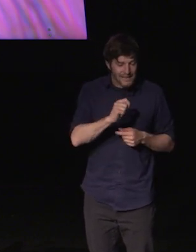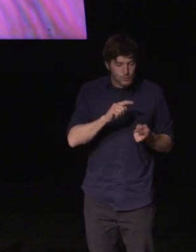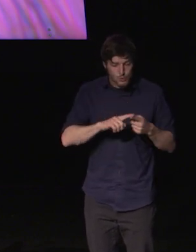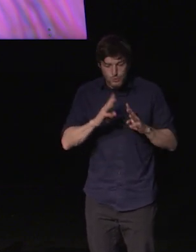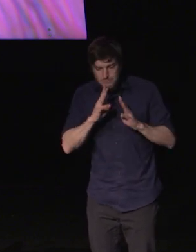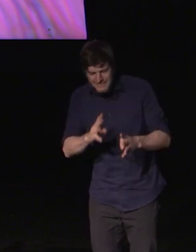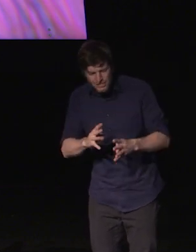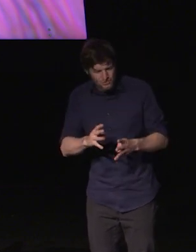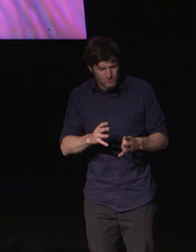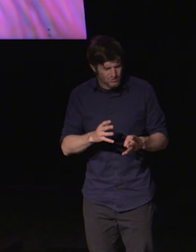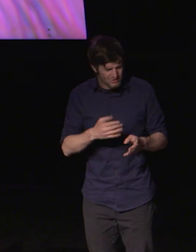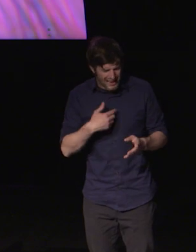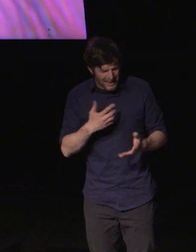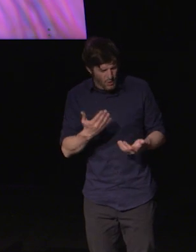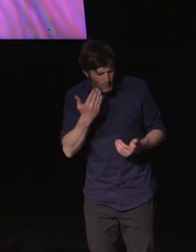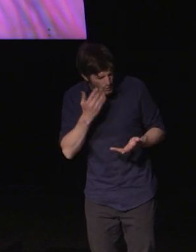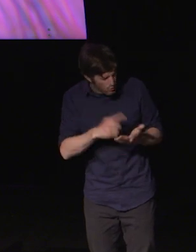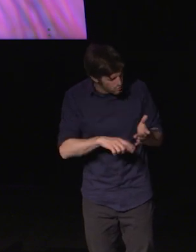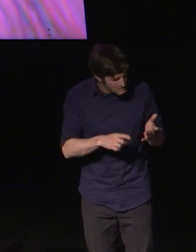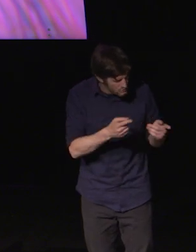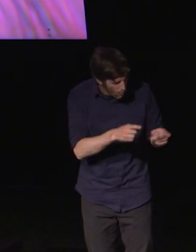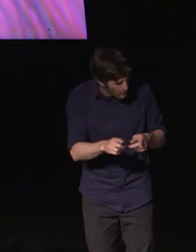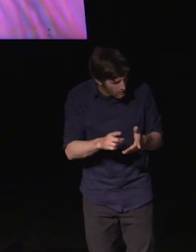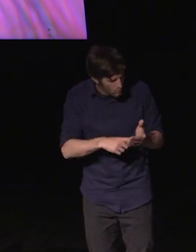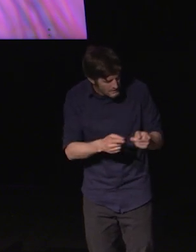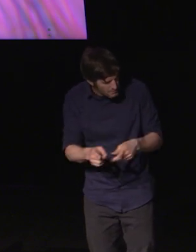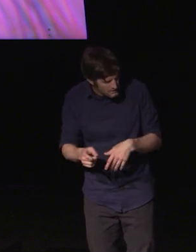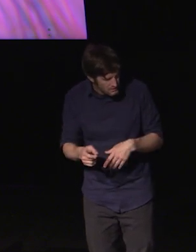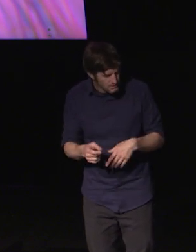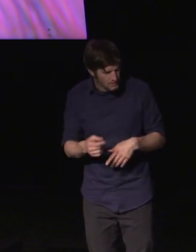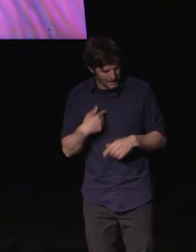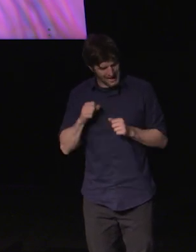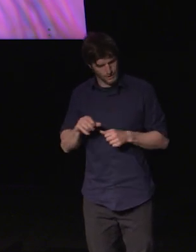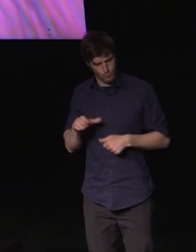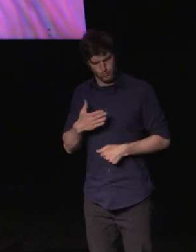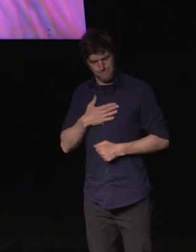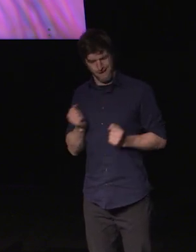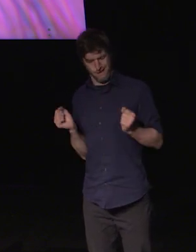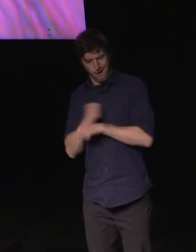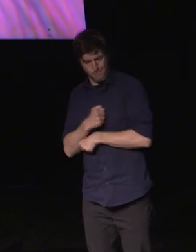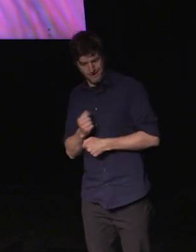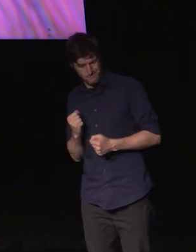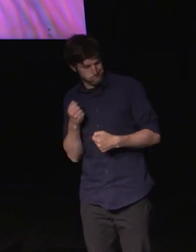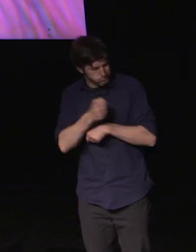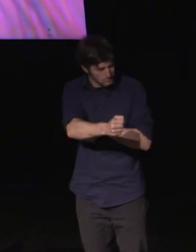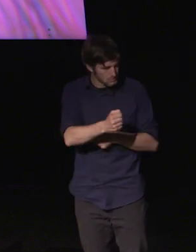what is going on when it's happening. I can do my melee combat, I can explore all the craziness